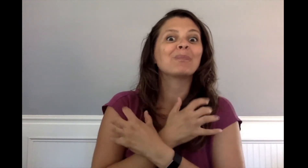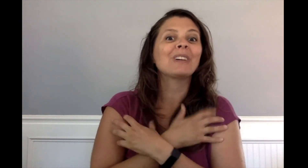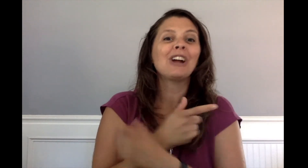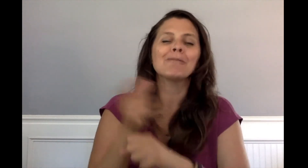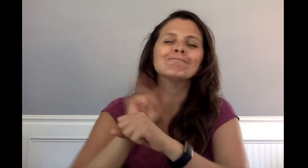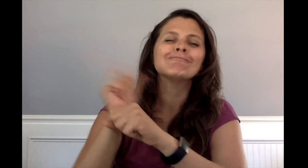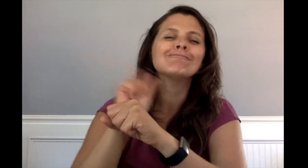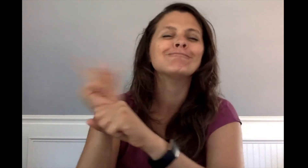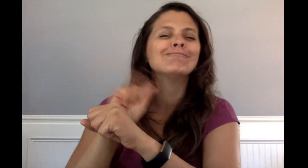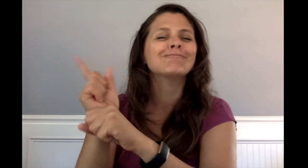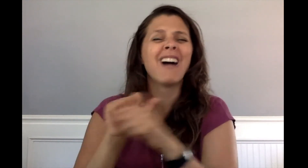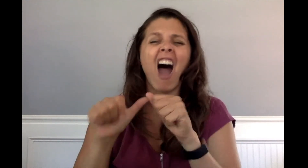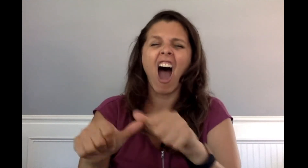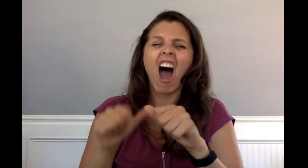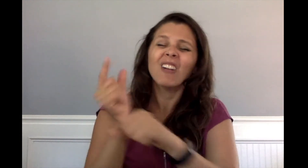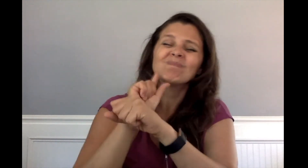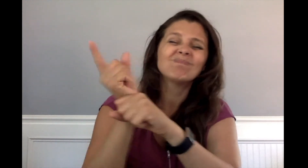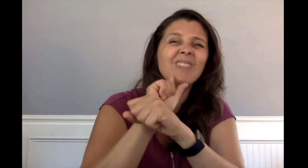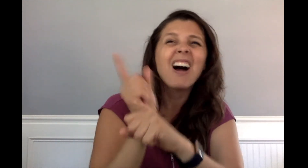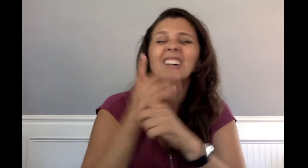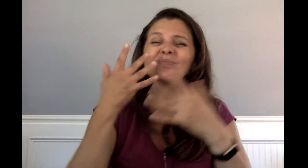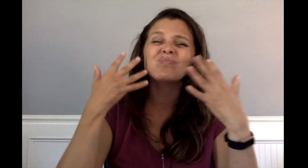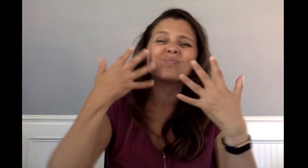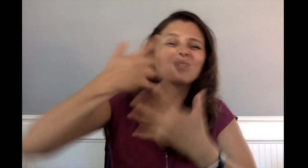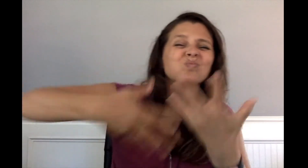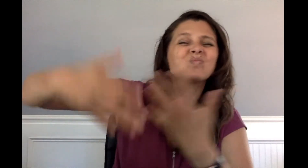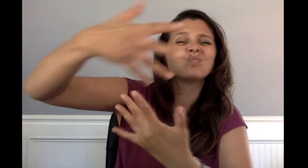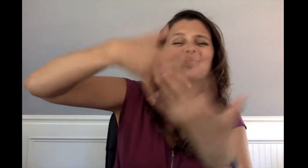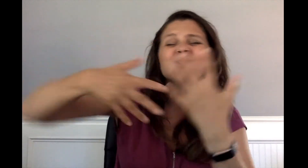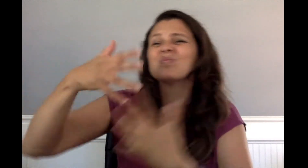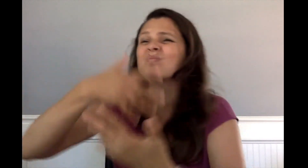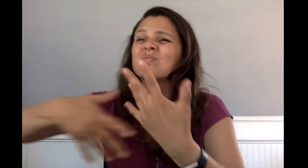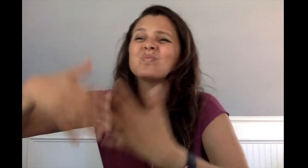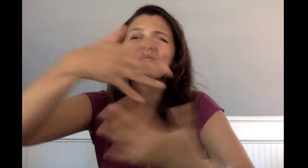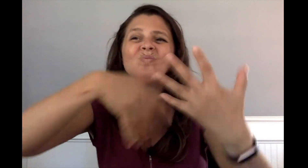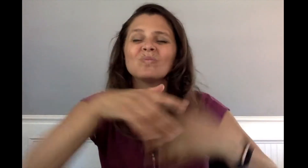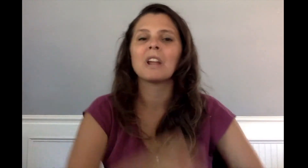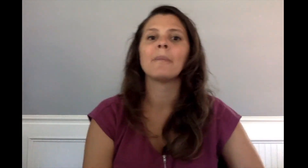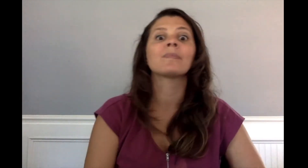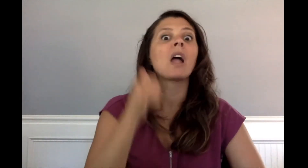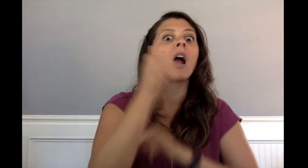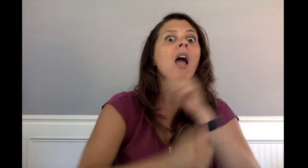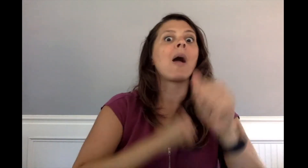Bear's tail never stopped wagging.